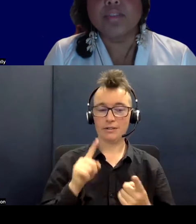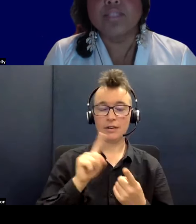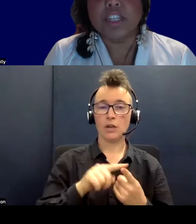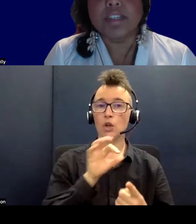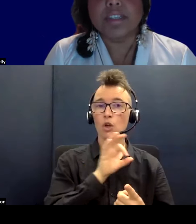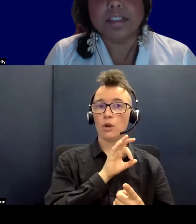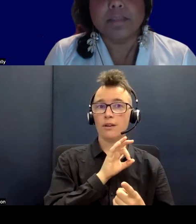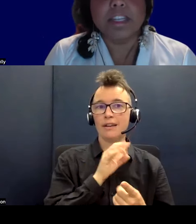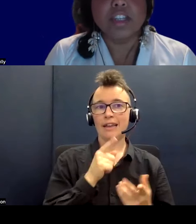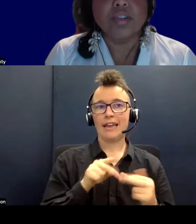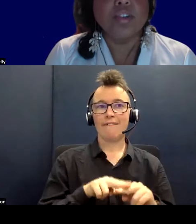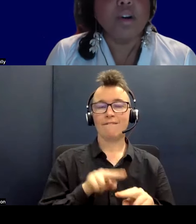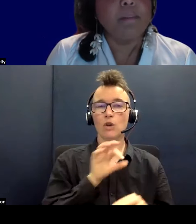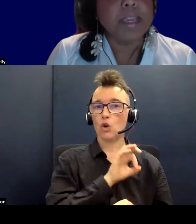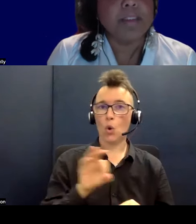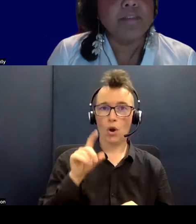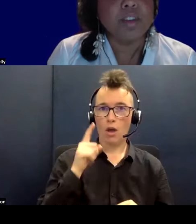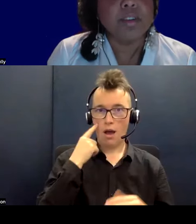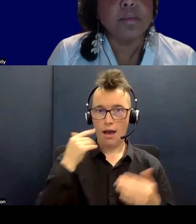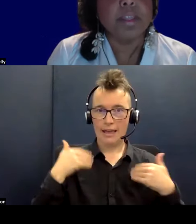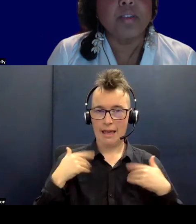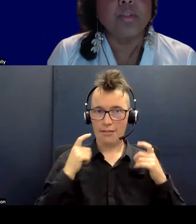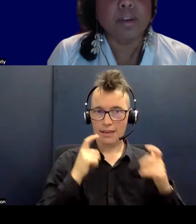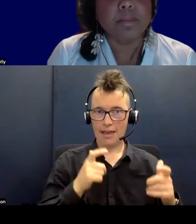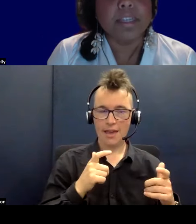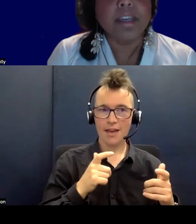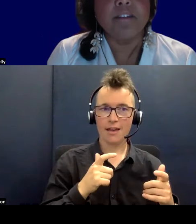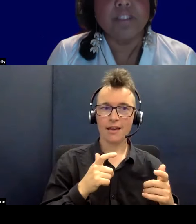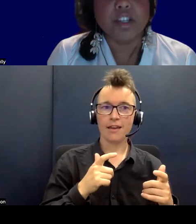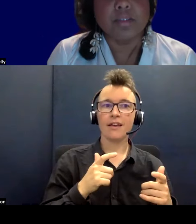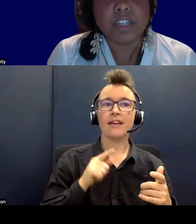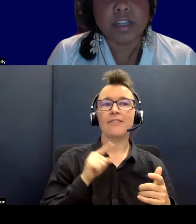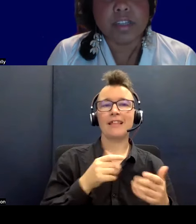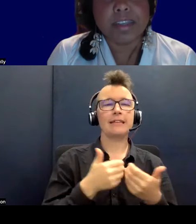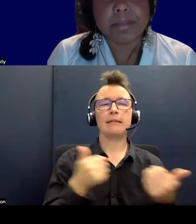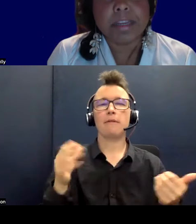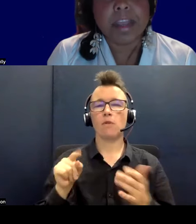vision assessment should not be confused with an orthoptic functional vision assessment